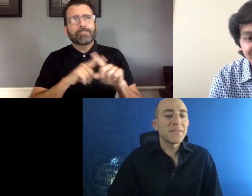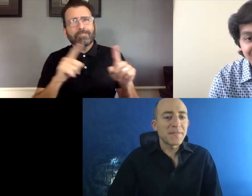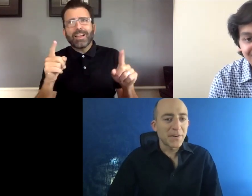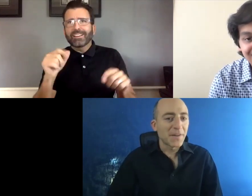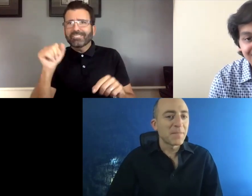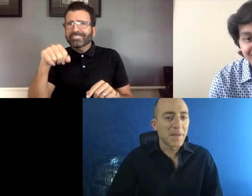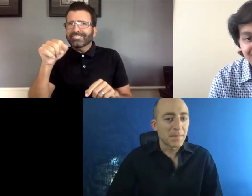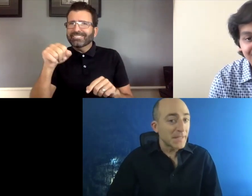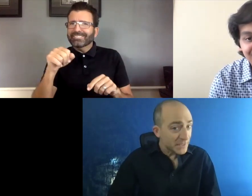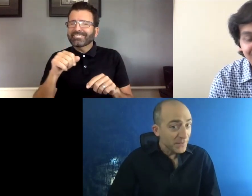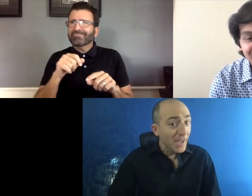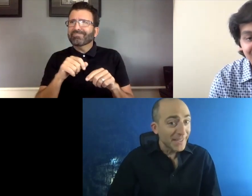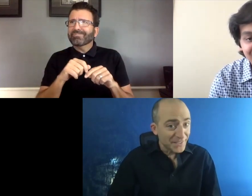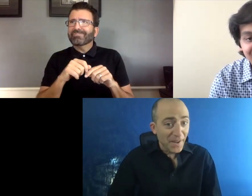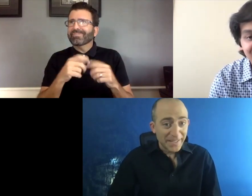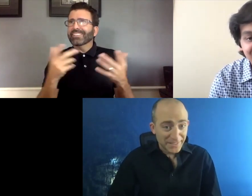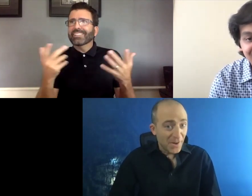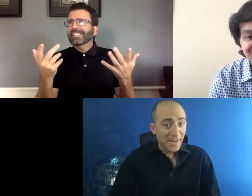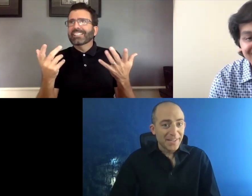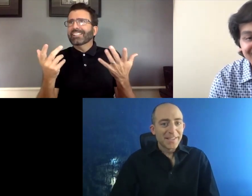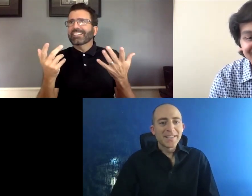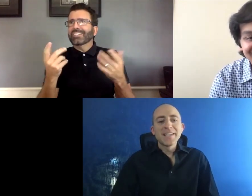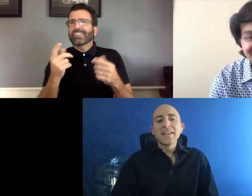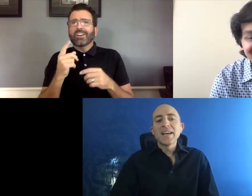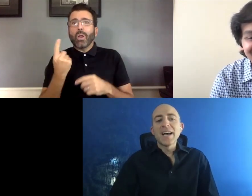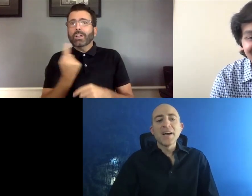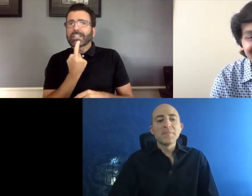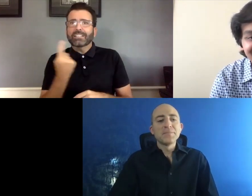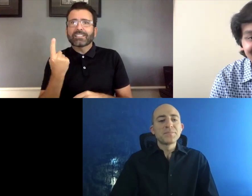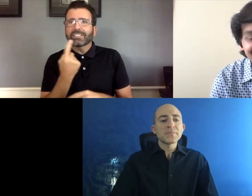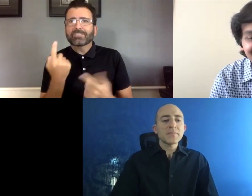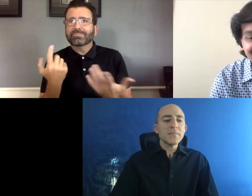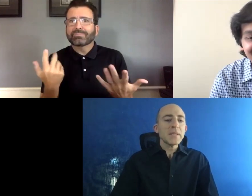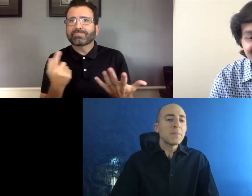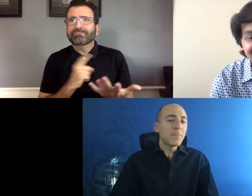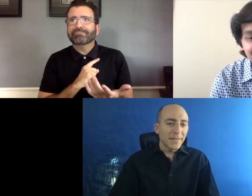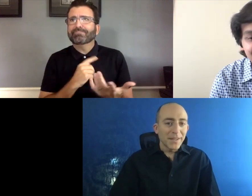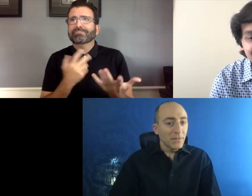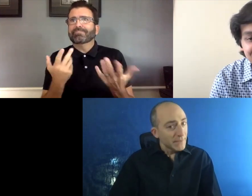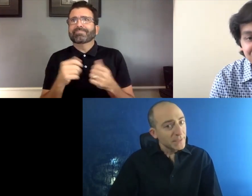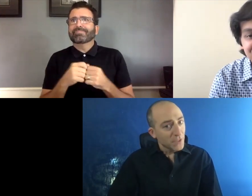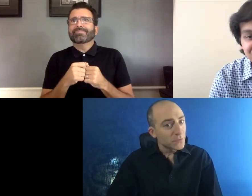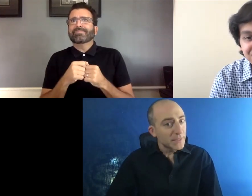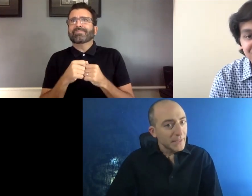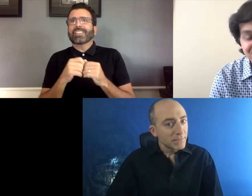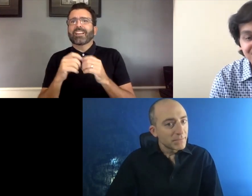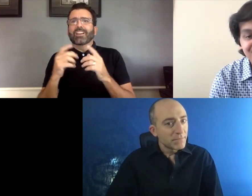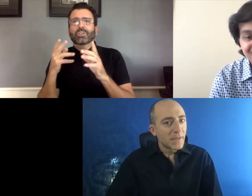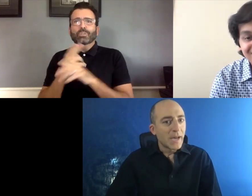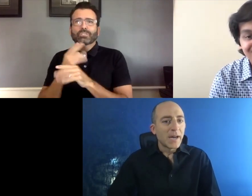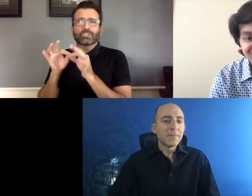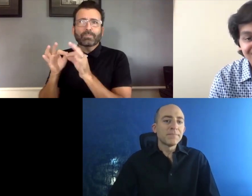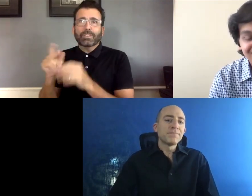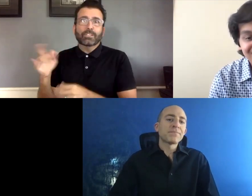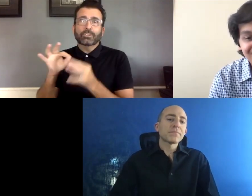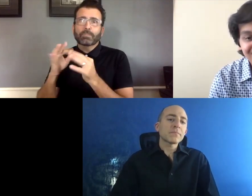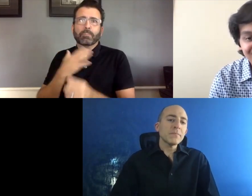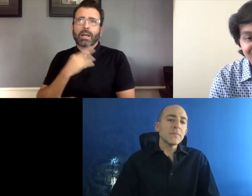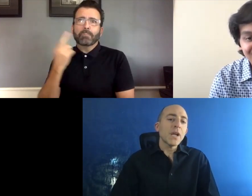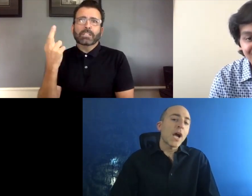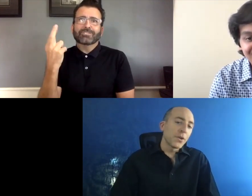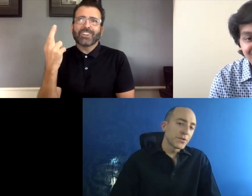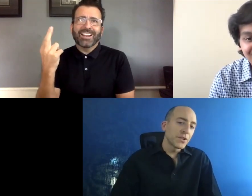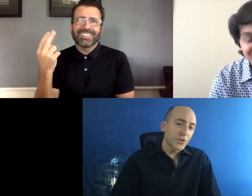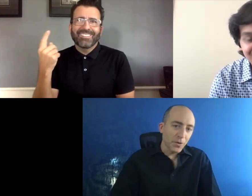hearing people. That's fine; it's fine it's great, but you know it's lonely. I use an interpreter;